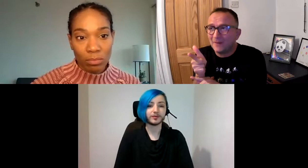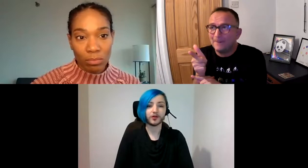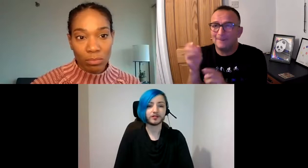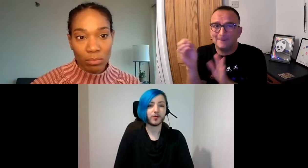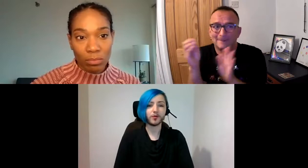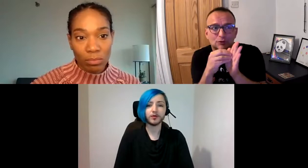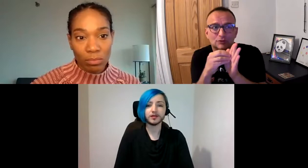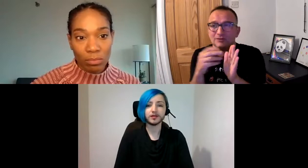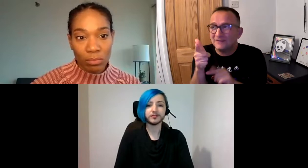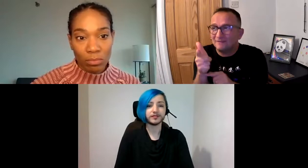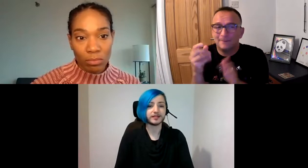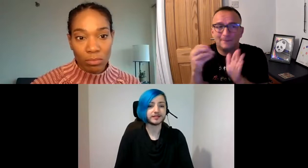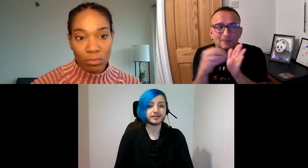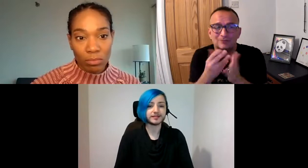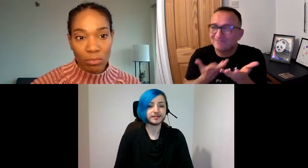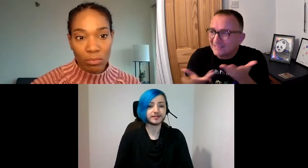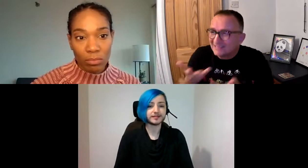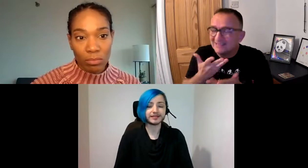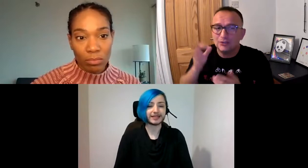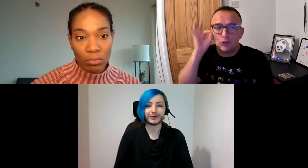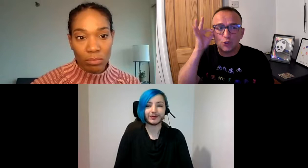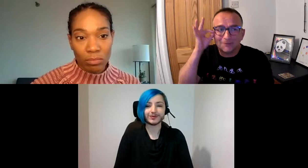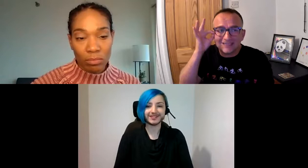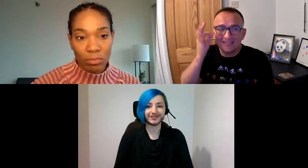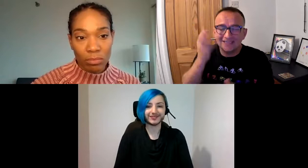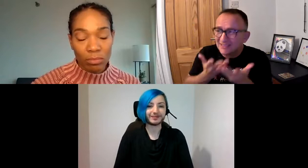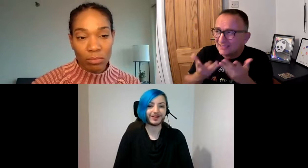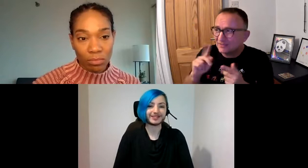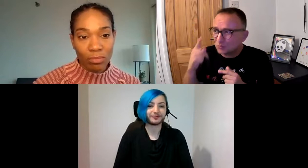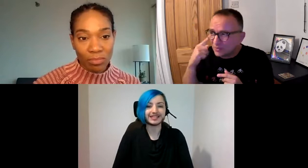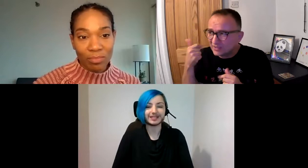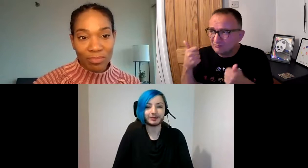they are all volunteers there is no profit or pay, they